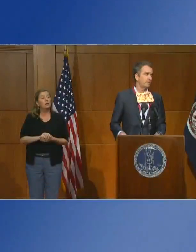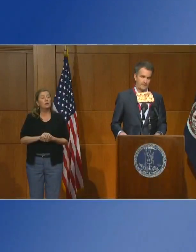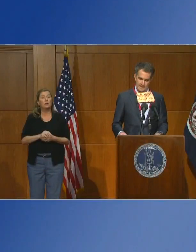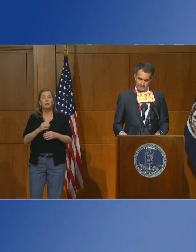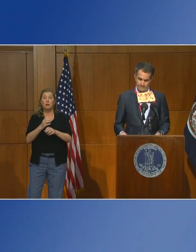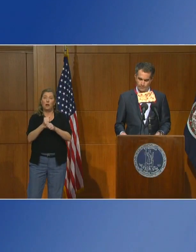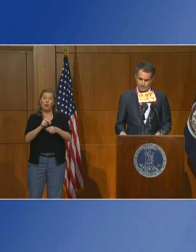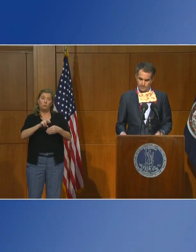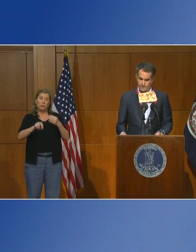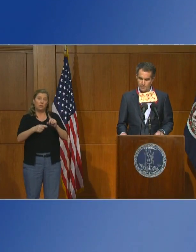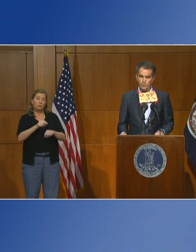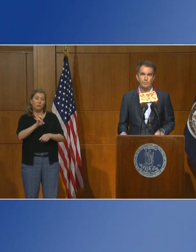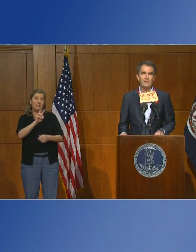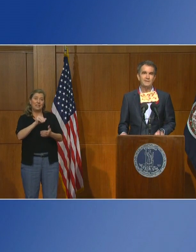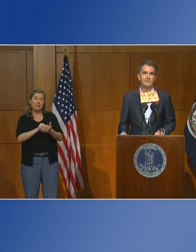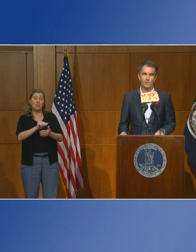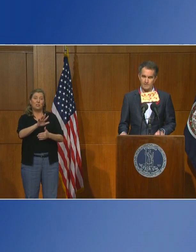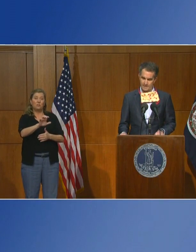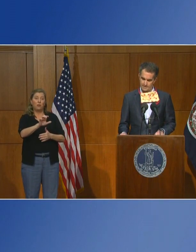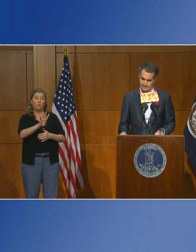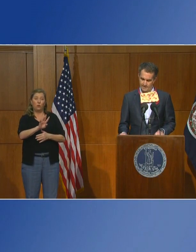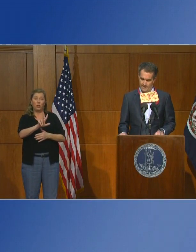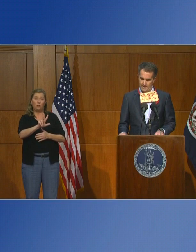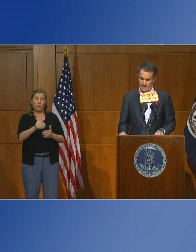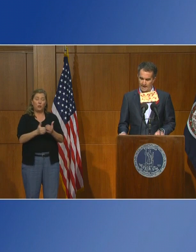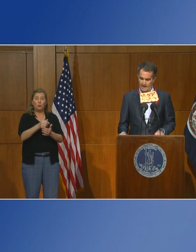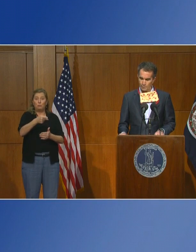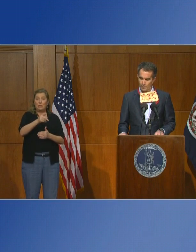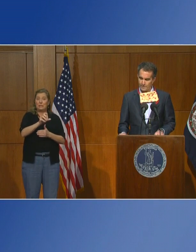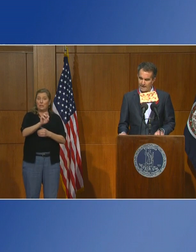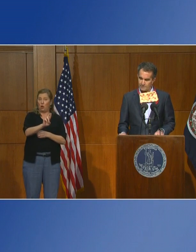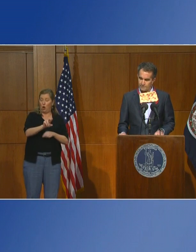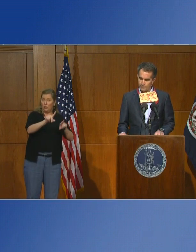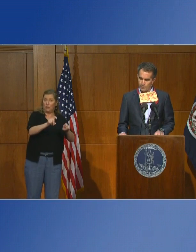RESULTS OF SIX SIX THOUSAND